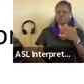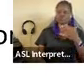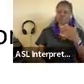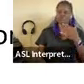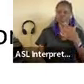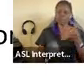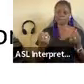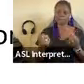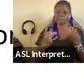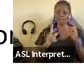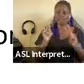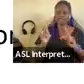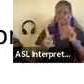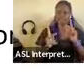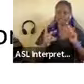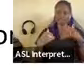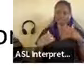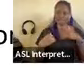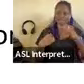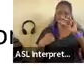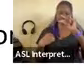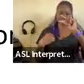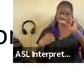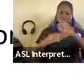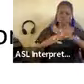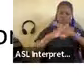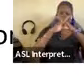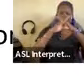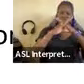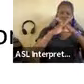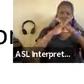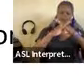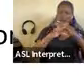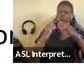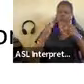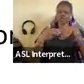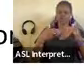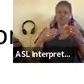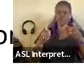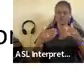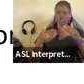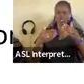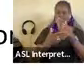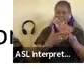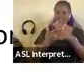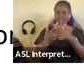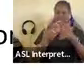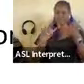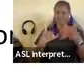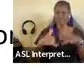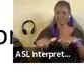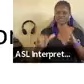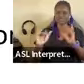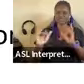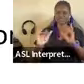have some degree of protection, but there are still individuals who are not able to mount that level of protection.